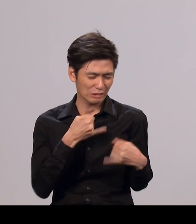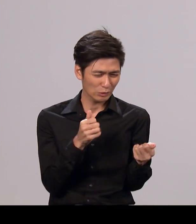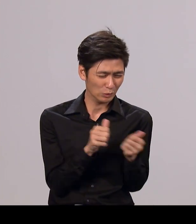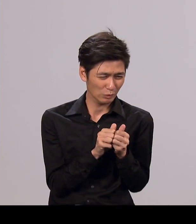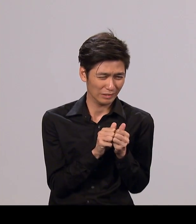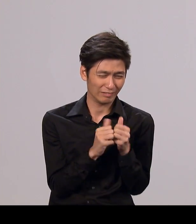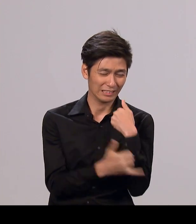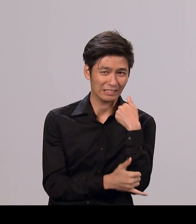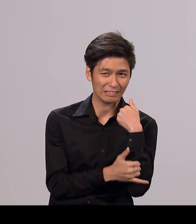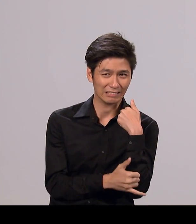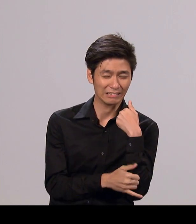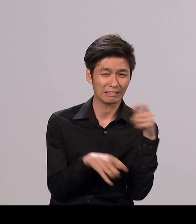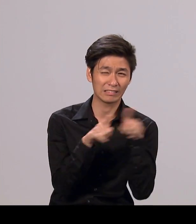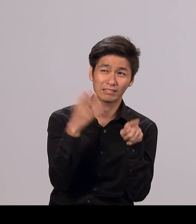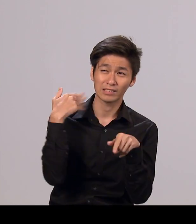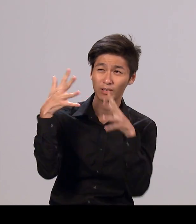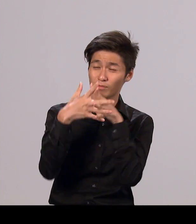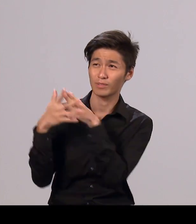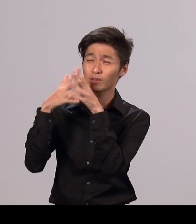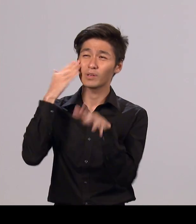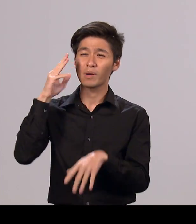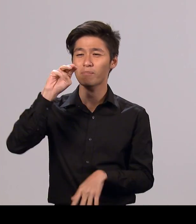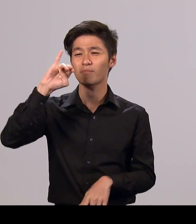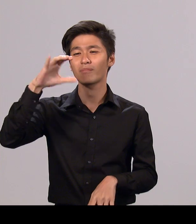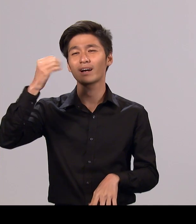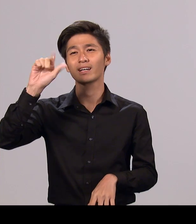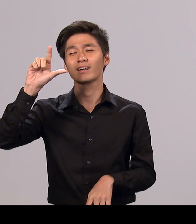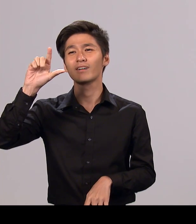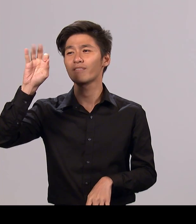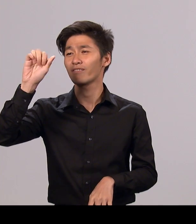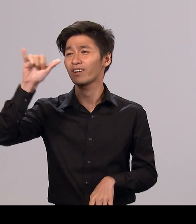As we did with the US when we caned Michael Fay for vandalism,